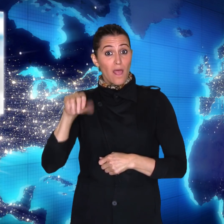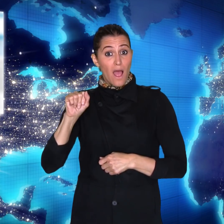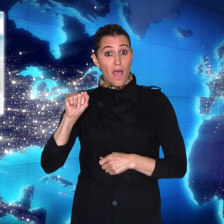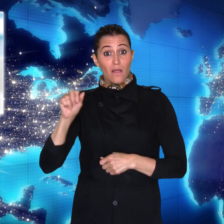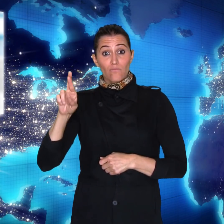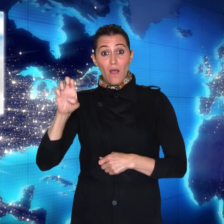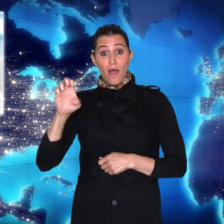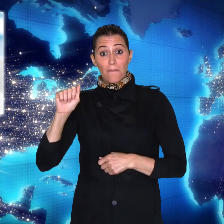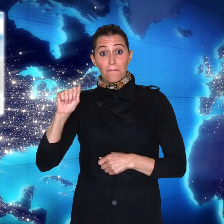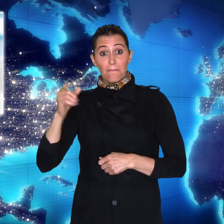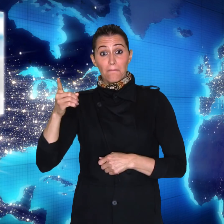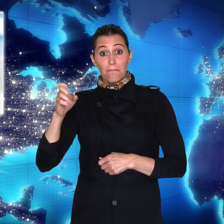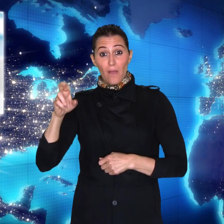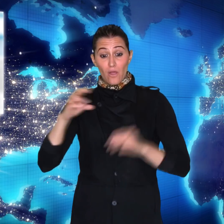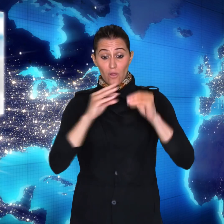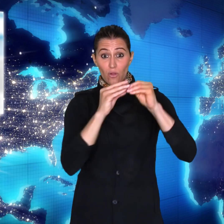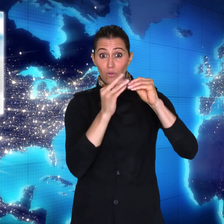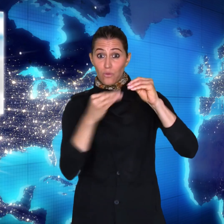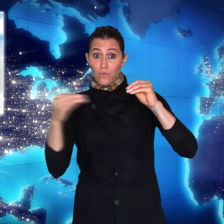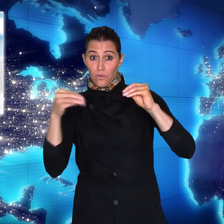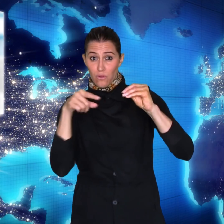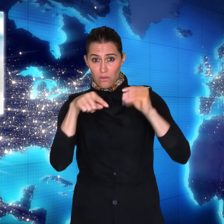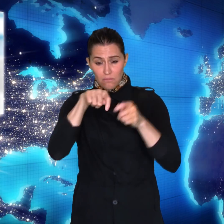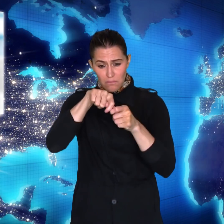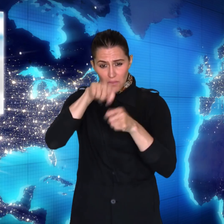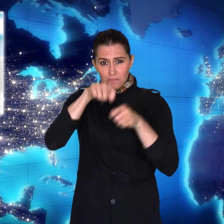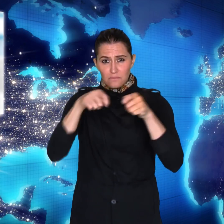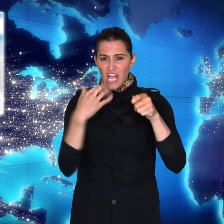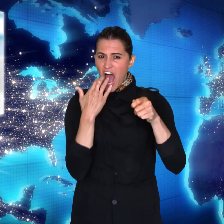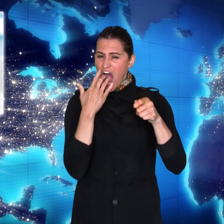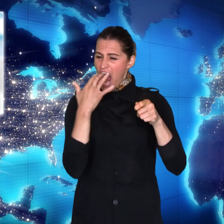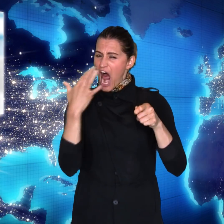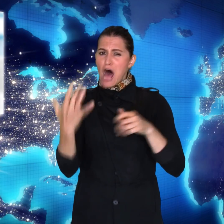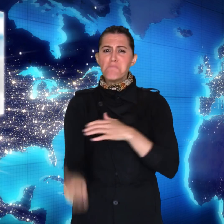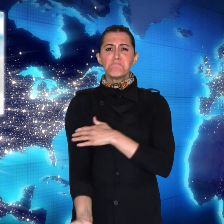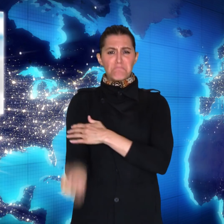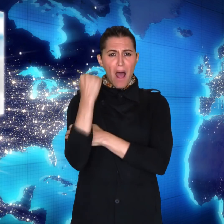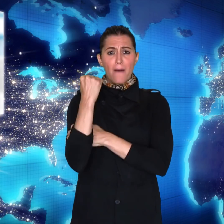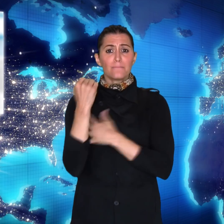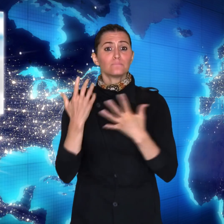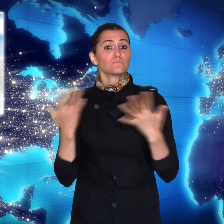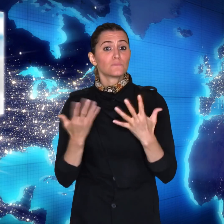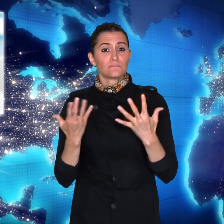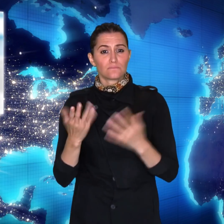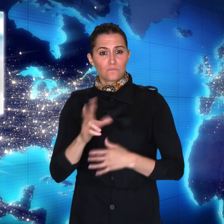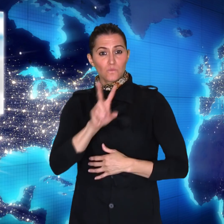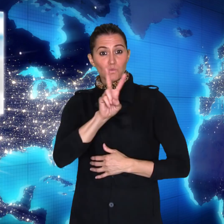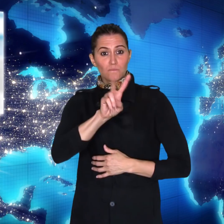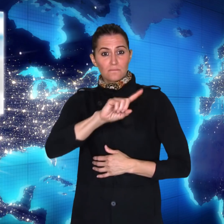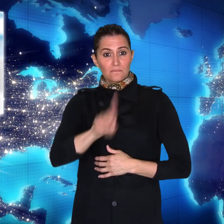accepted scale for measuring